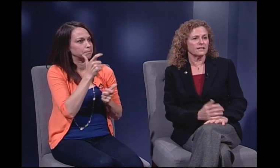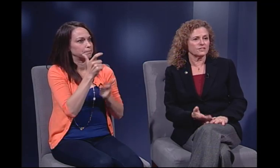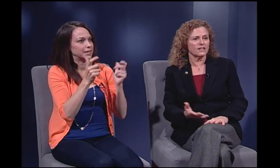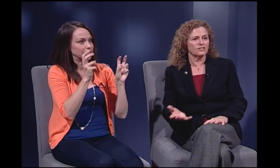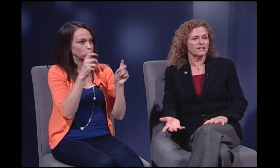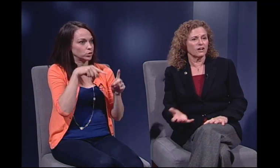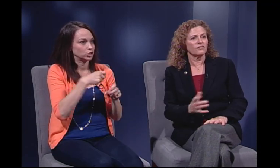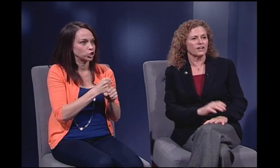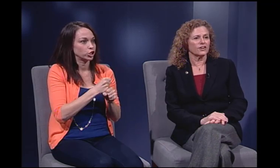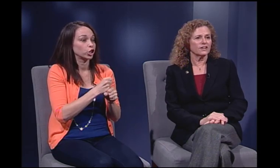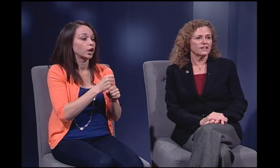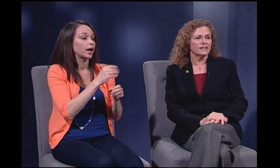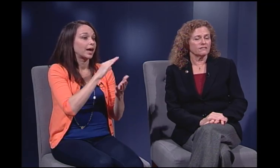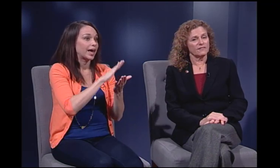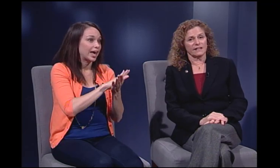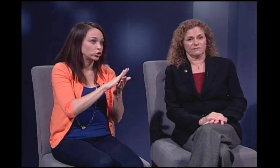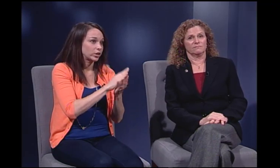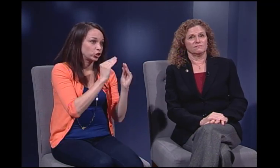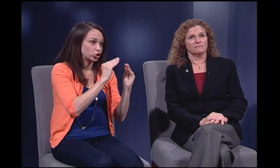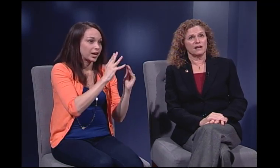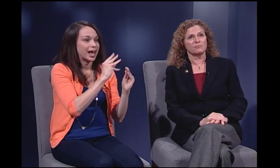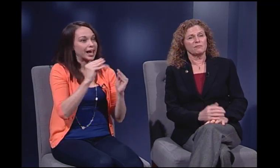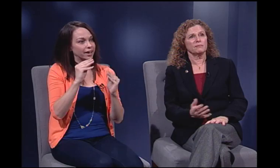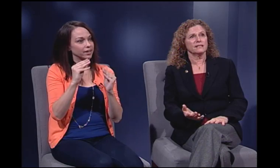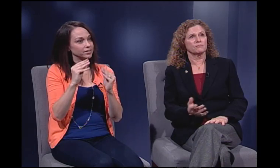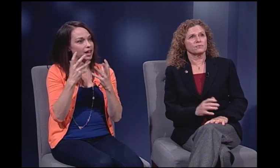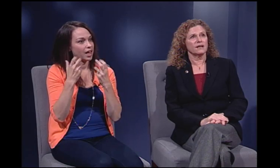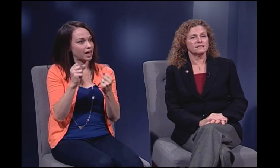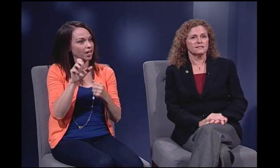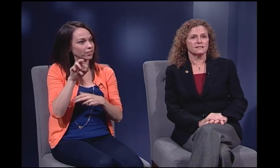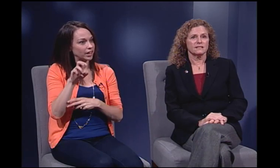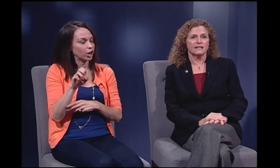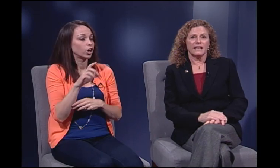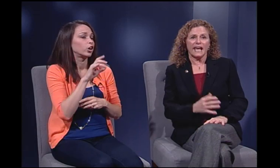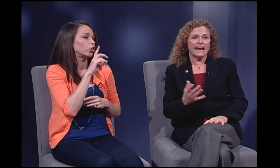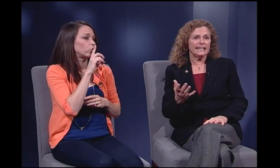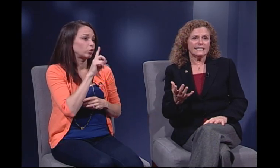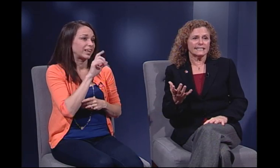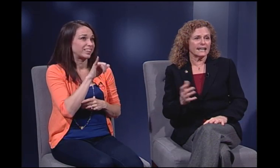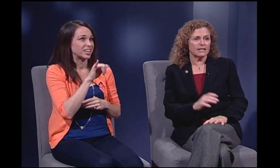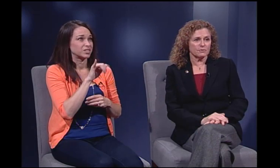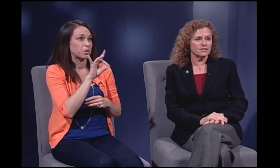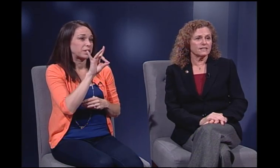education and health care. In fact, that probably comprises 80 to 90 percent